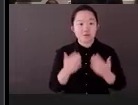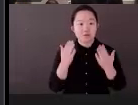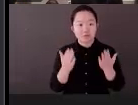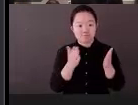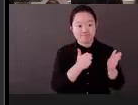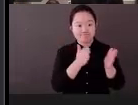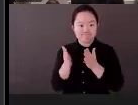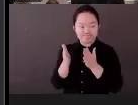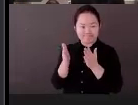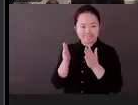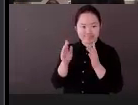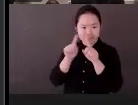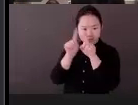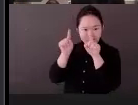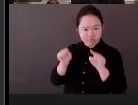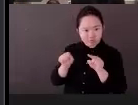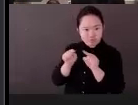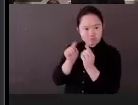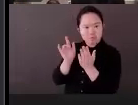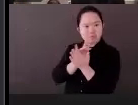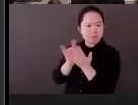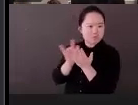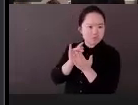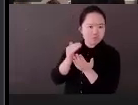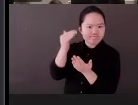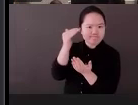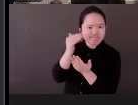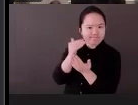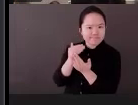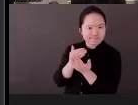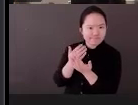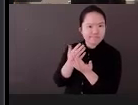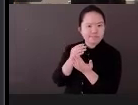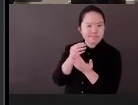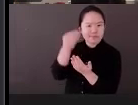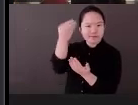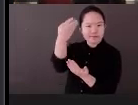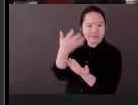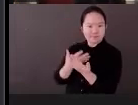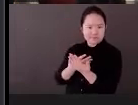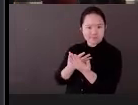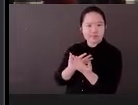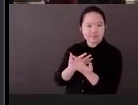It is not hamburger view, I am not good at describing icons,